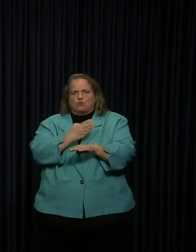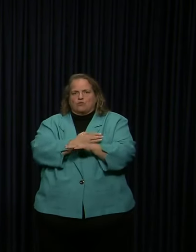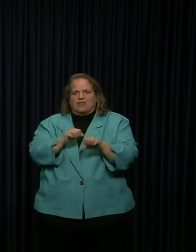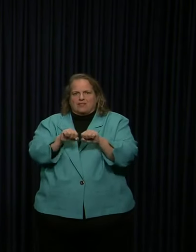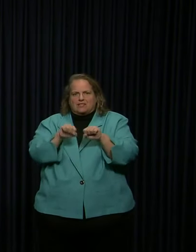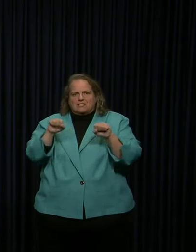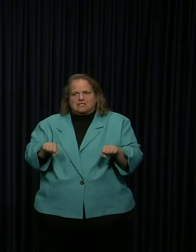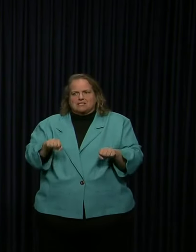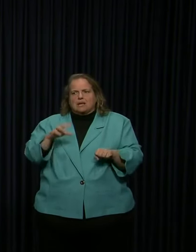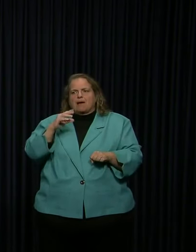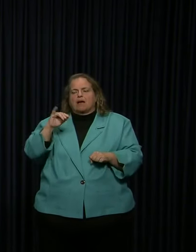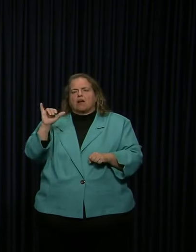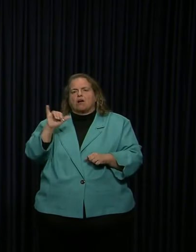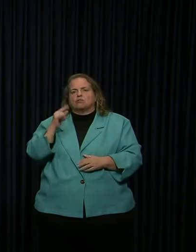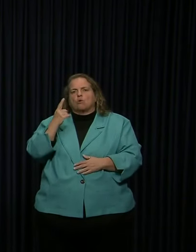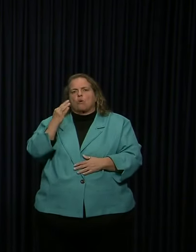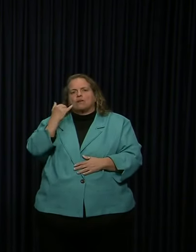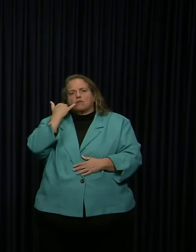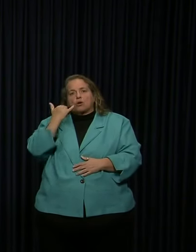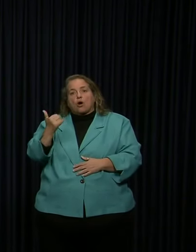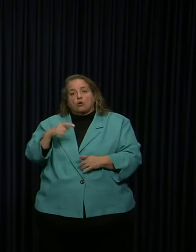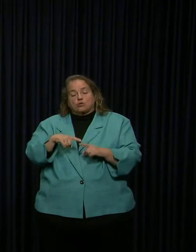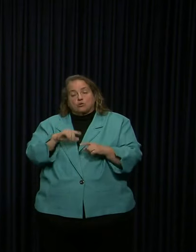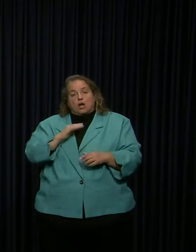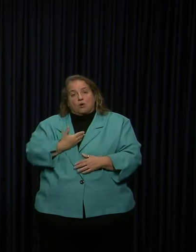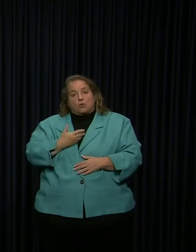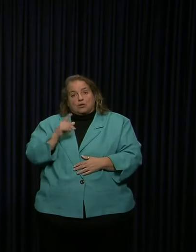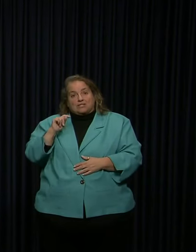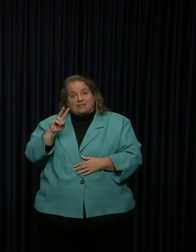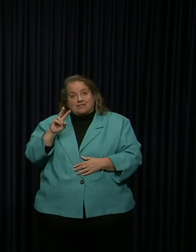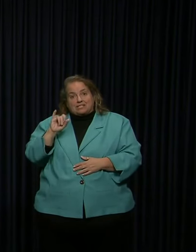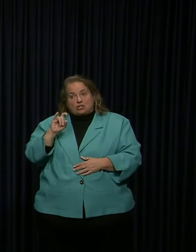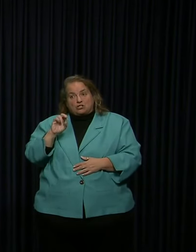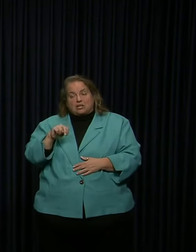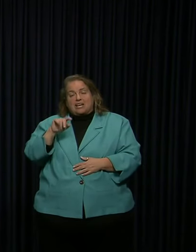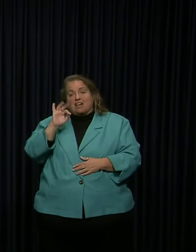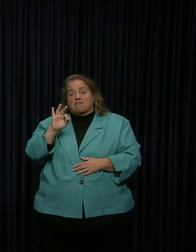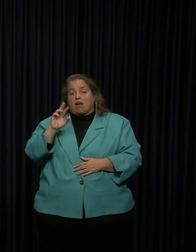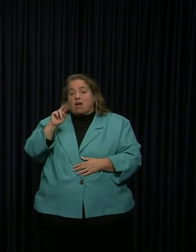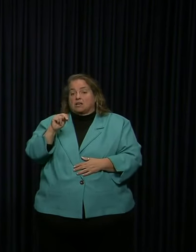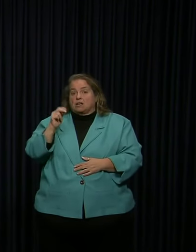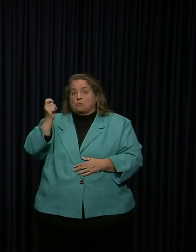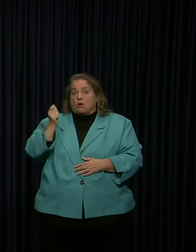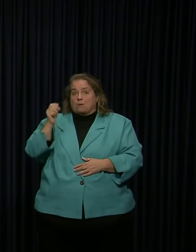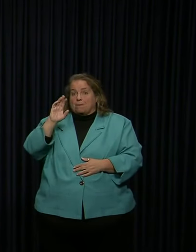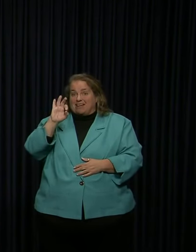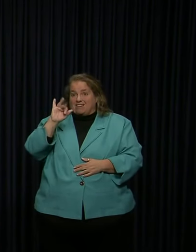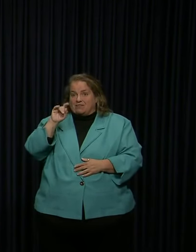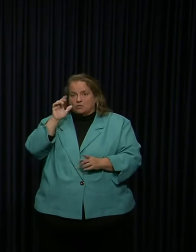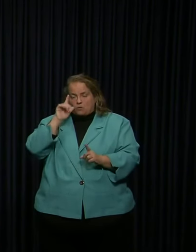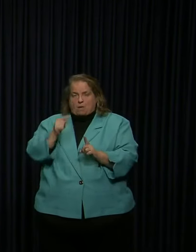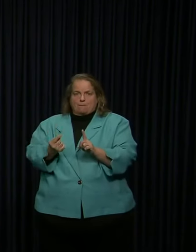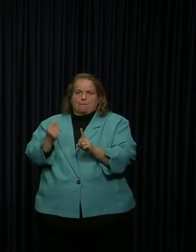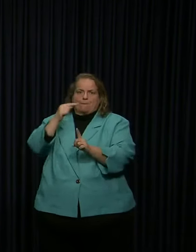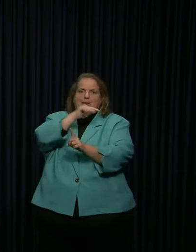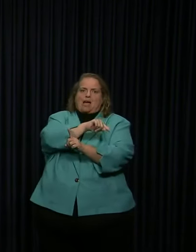SYSTEM THAN EVER BEFORE. BUT HERE'S ONE OF CHANGES, RIGHT? WE HAD A COMPUTER SYSTEM BUILT OUT FOR WHAT THE LAW AND UNEMPLOYMENT WILL H.BASICALLY